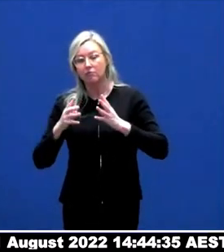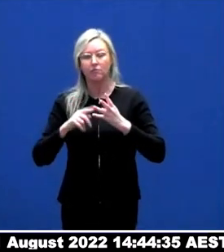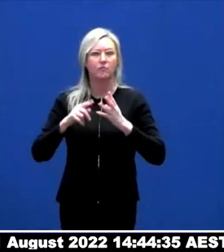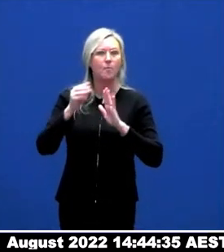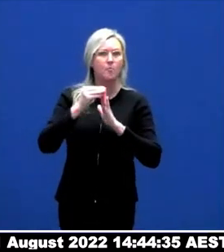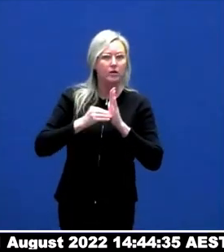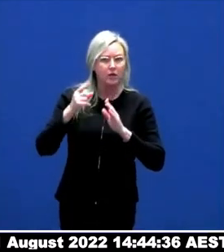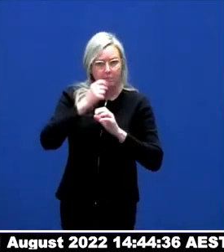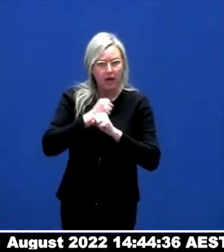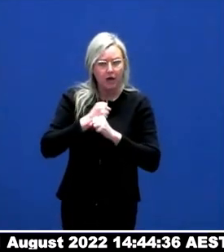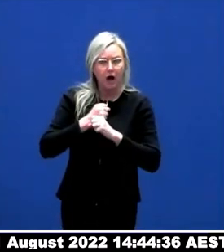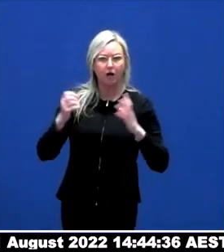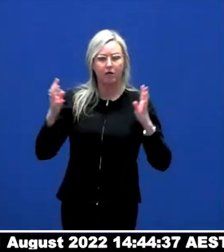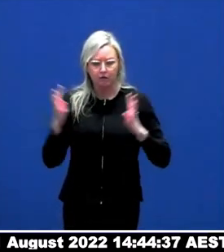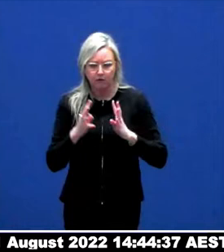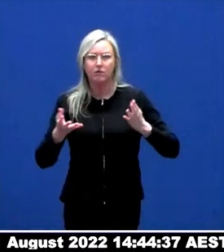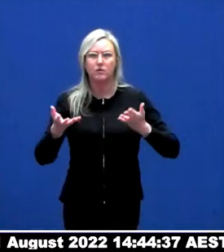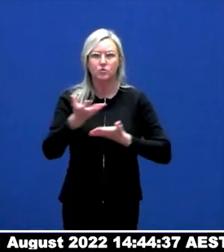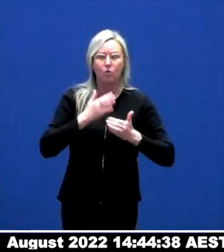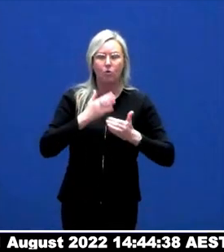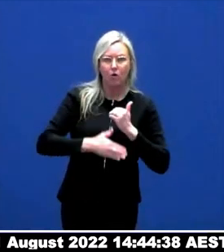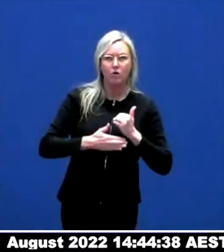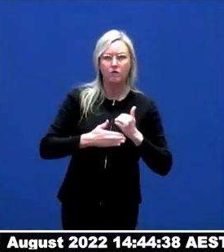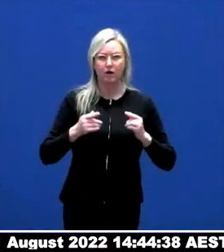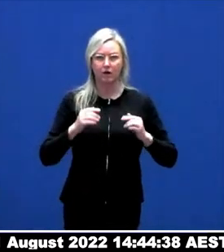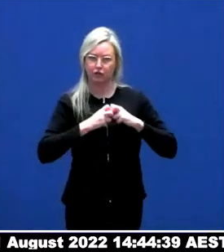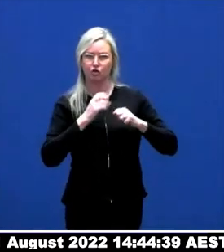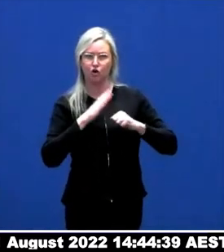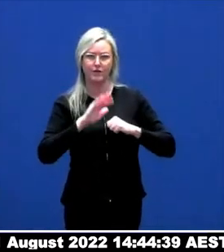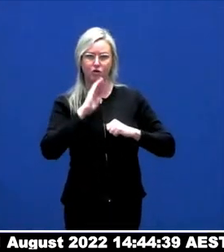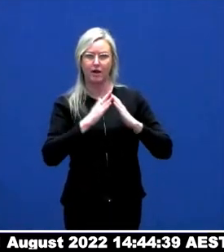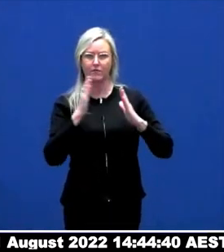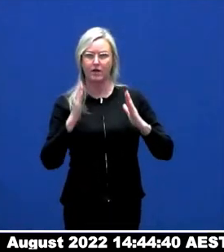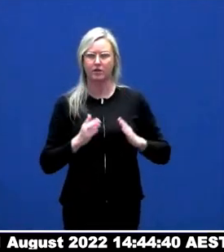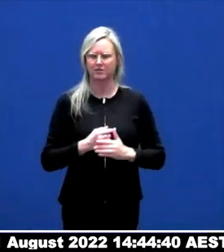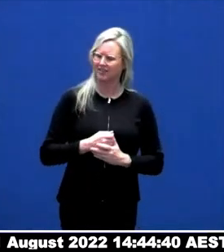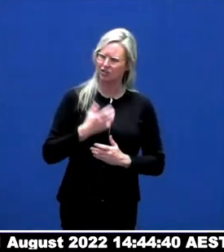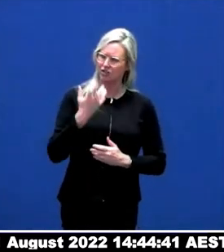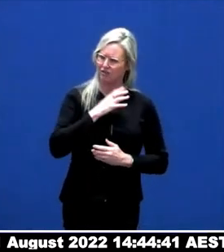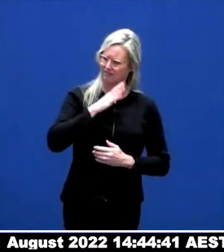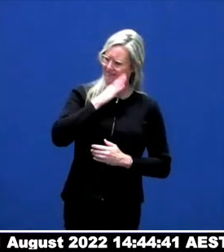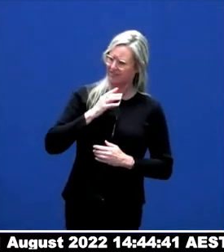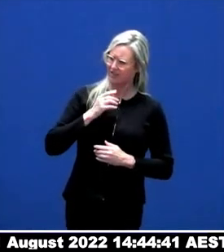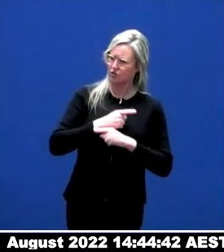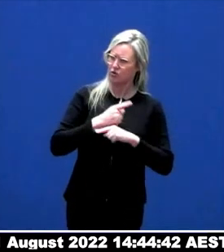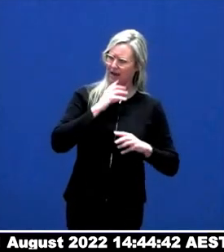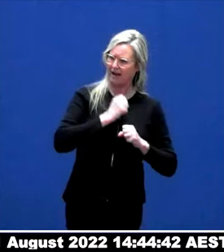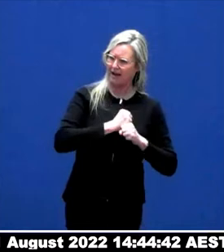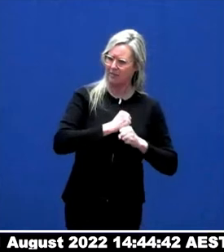The local level of the New South Wales government. I'm sorry, I don't understand. Sorry, the housing, you know, the local housing office.